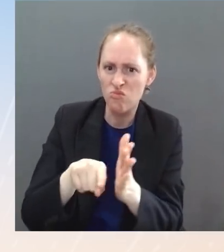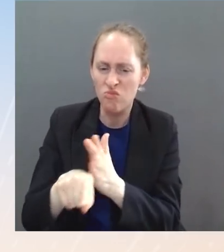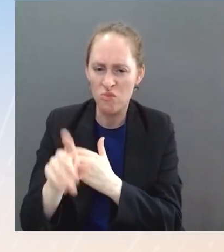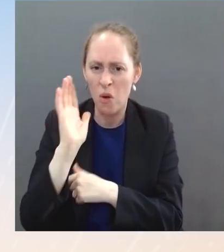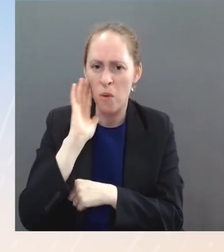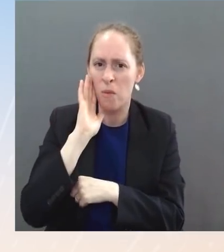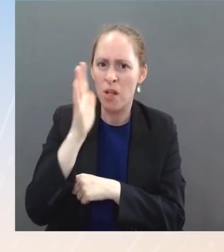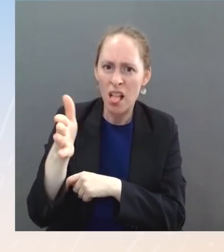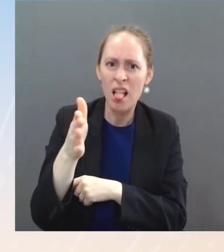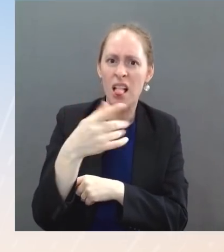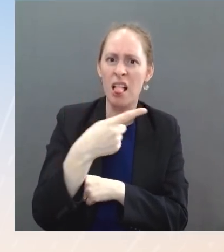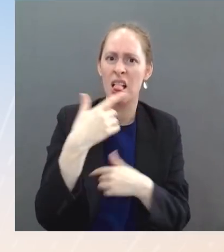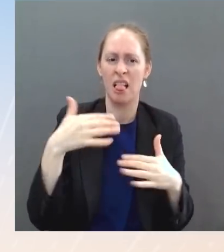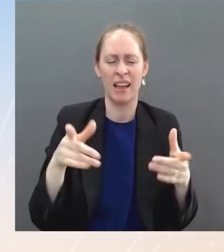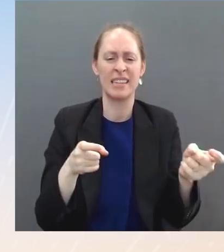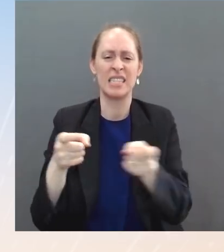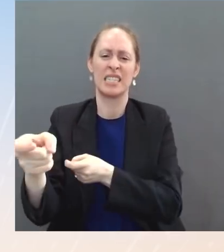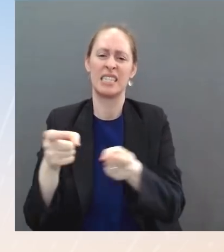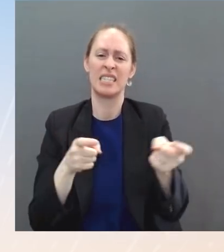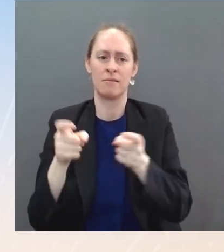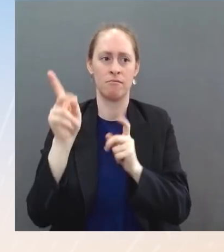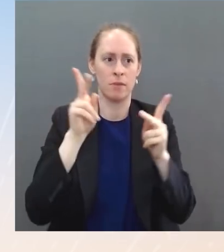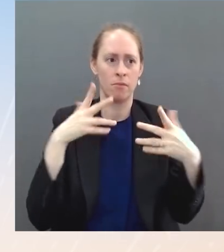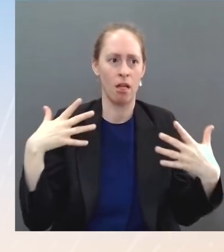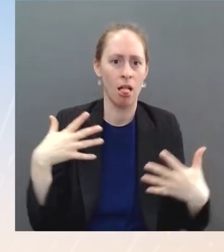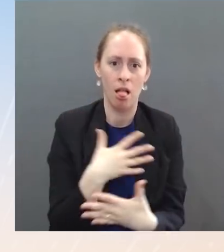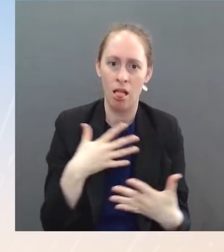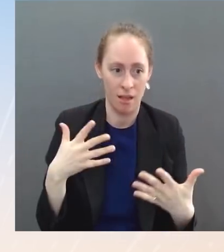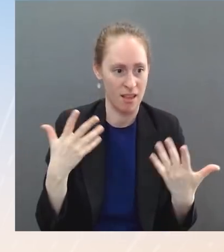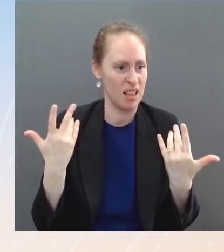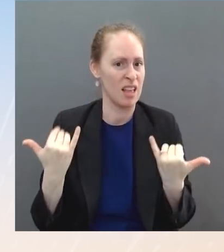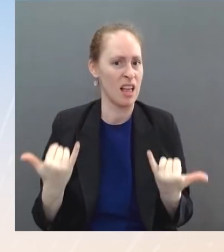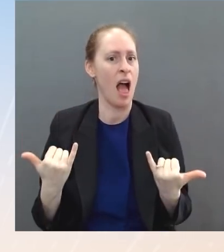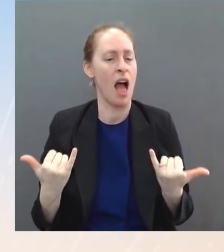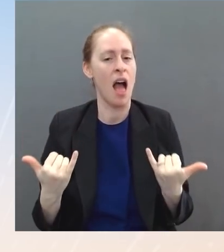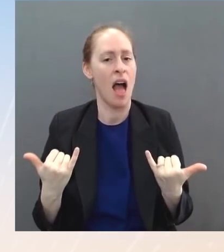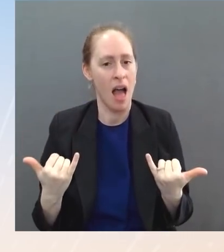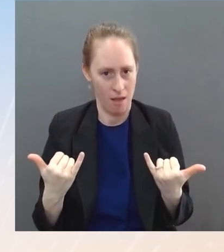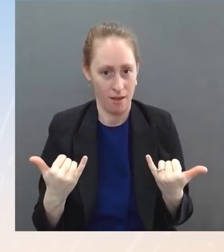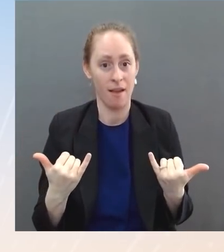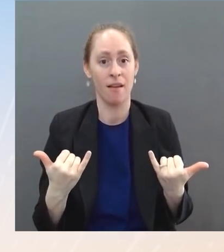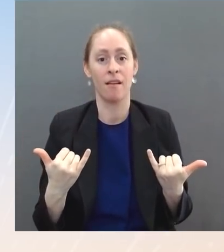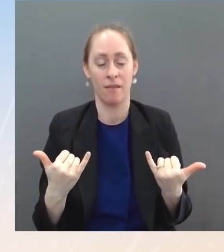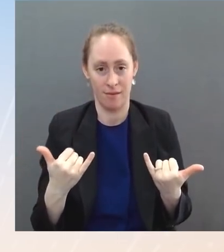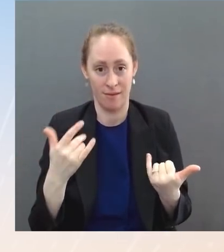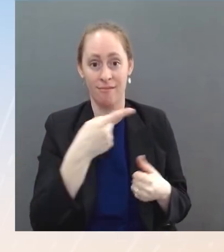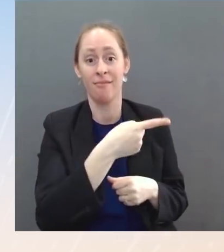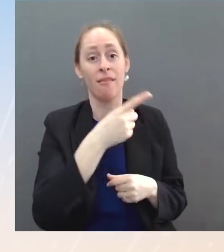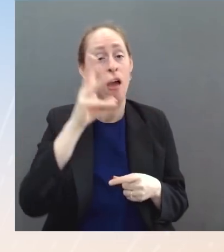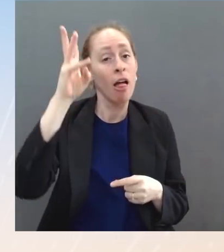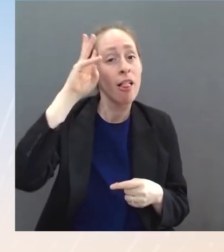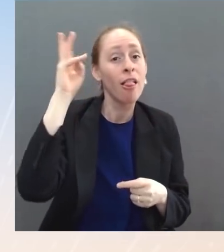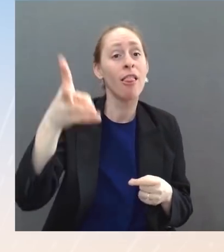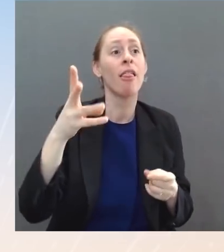So, no, we do not believe that this is just a random accident or the rogue act of a particular individual.